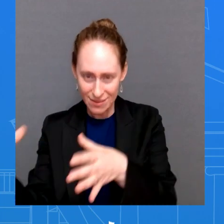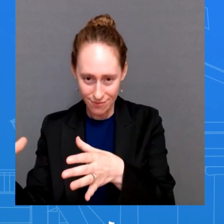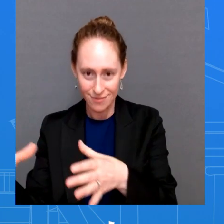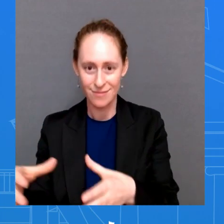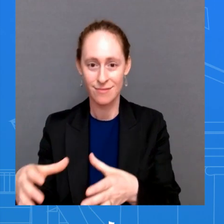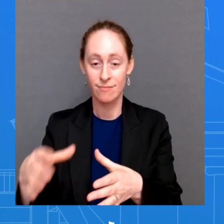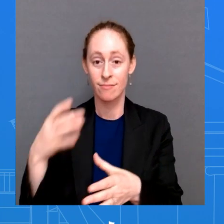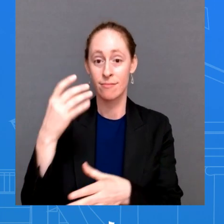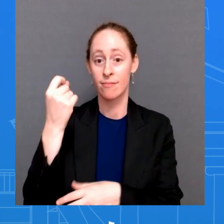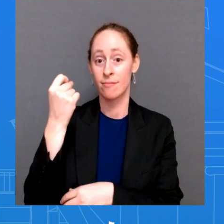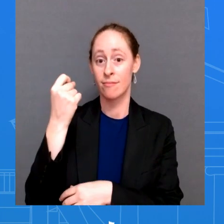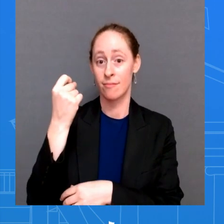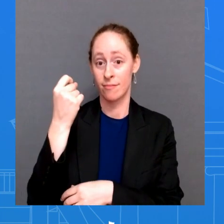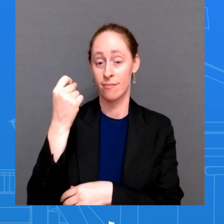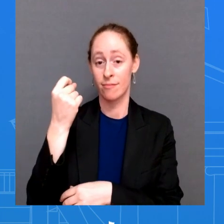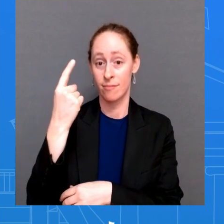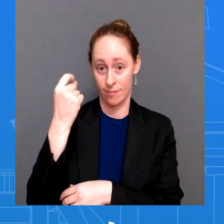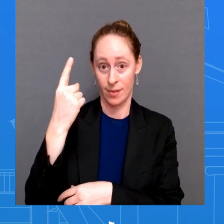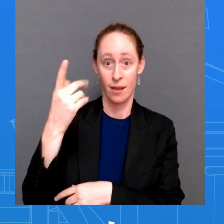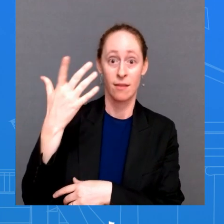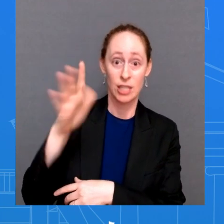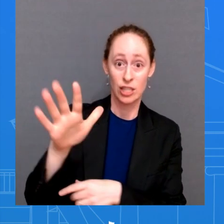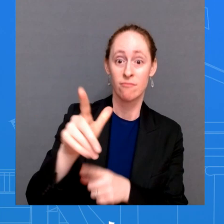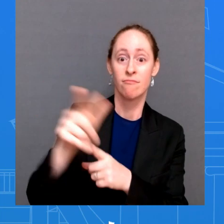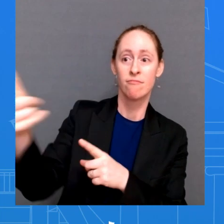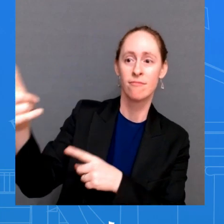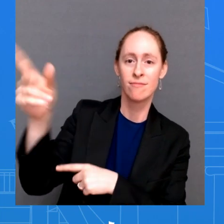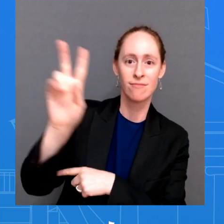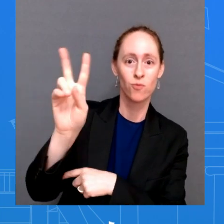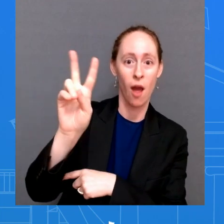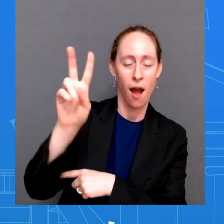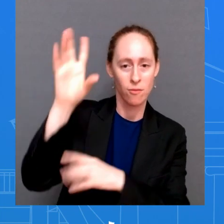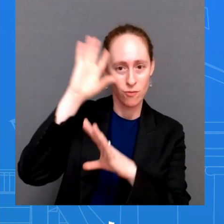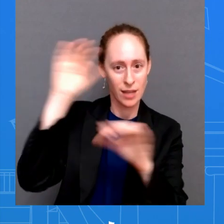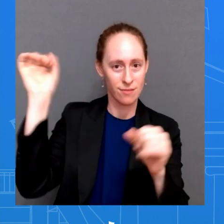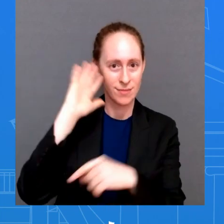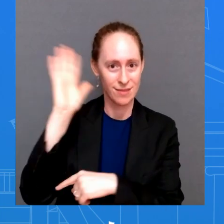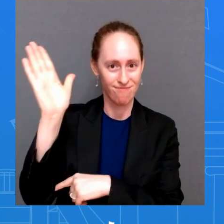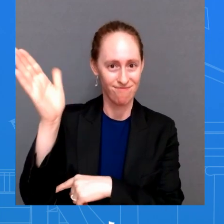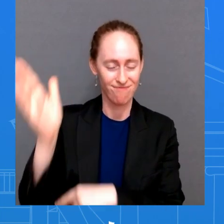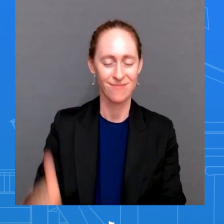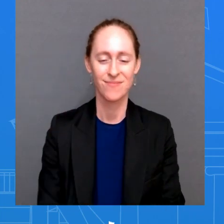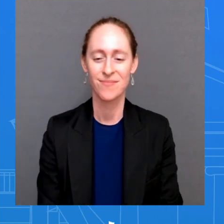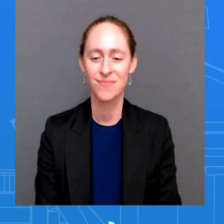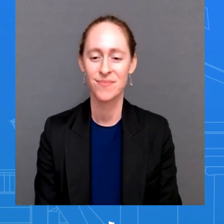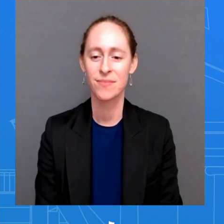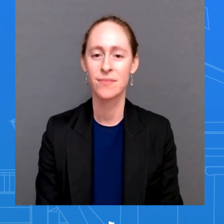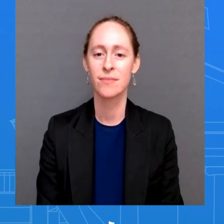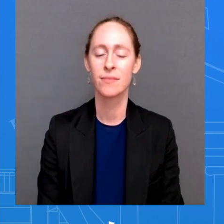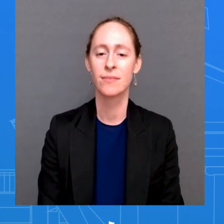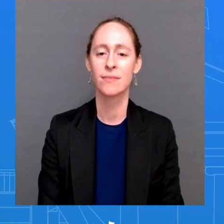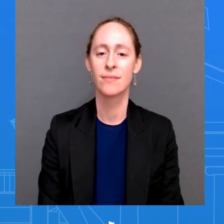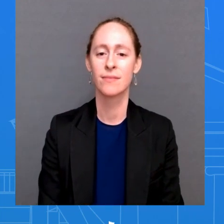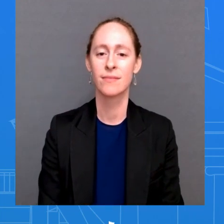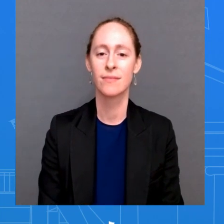So hopefully that's a good amount of time. And then we'll be back tomorrow and the next day. Okay, so we have seen a lot of momentum